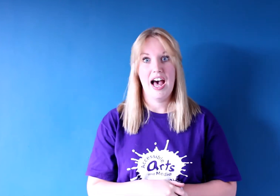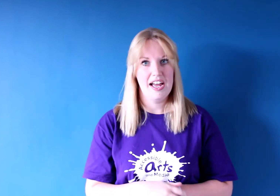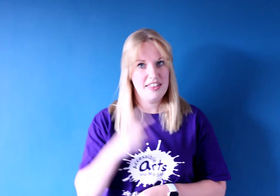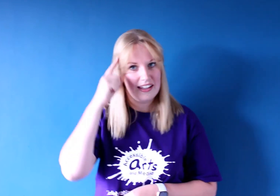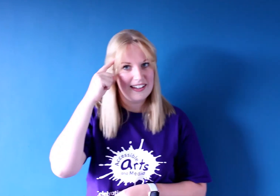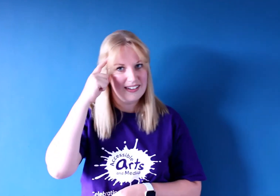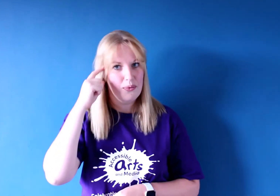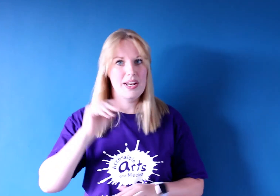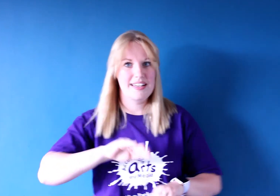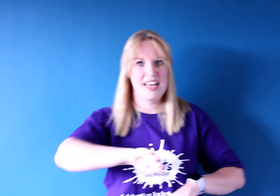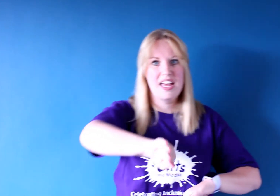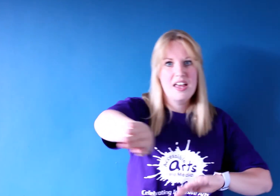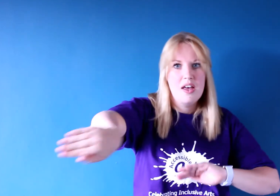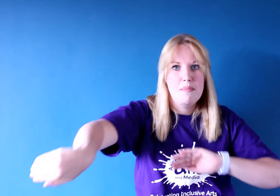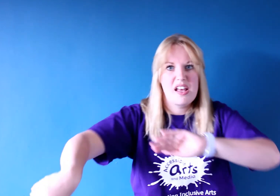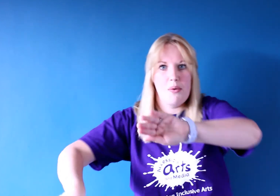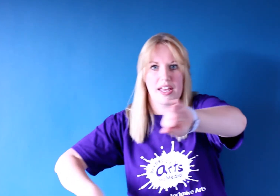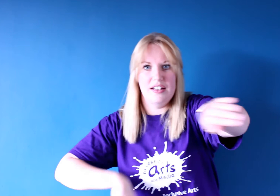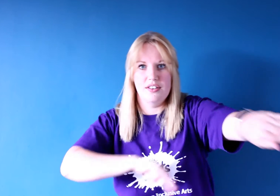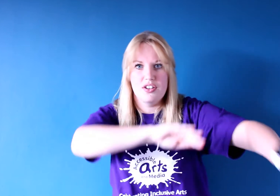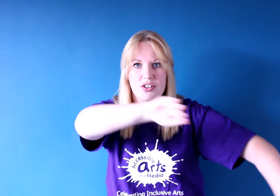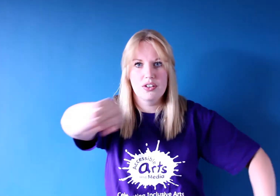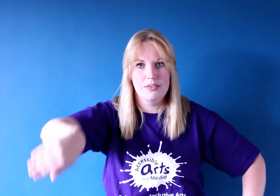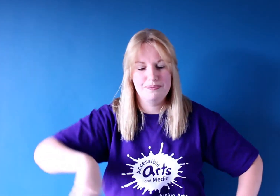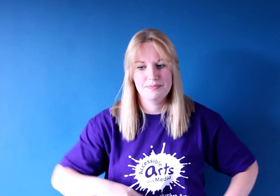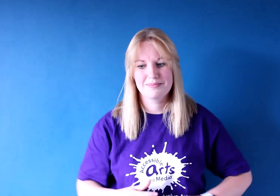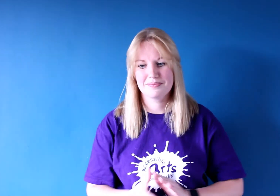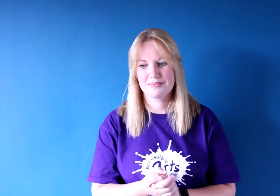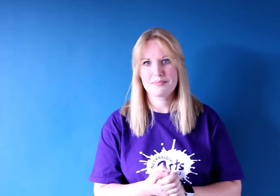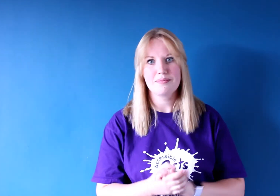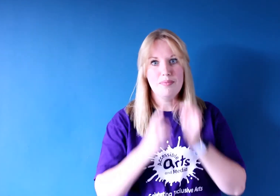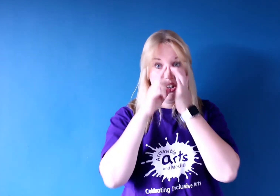I think we need to be going into the jungle.